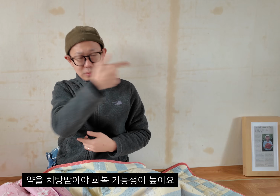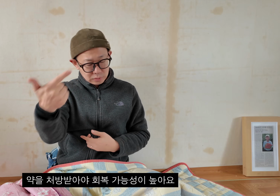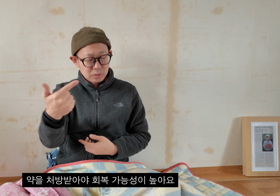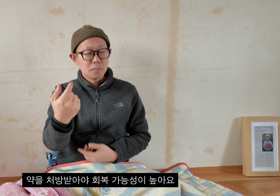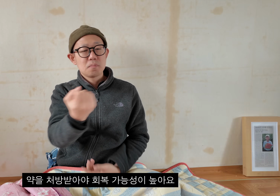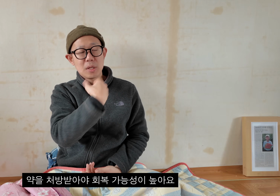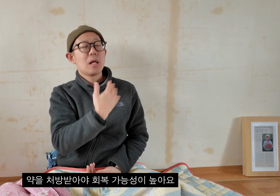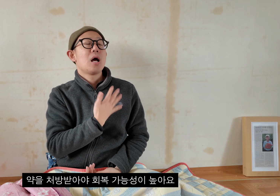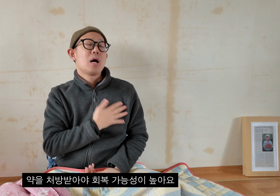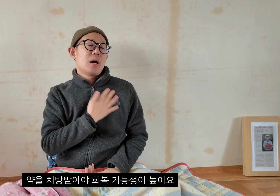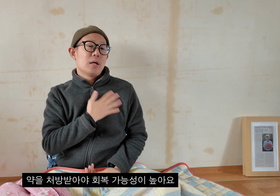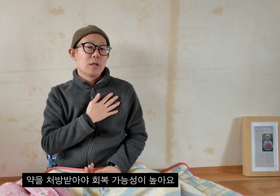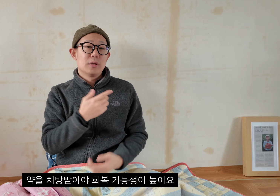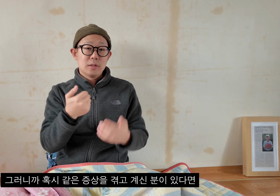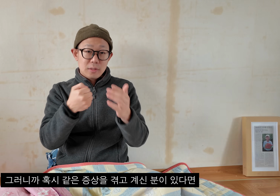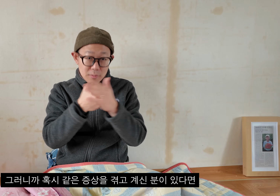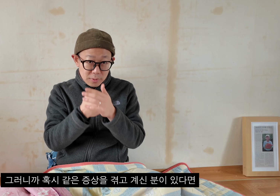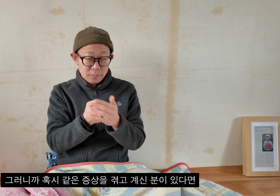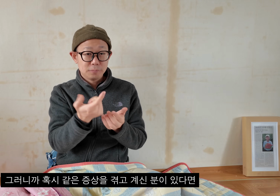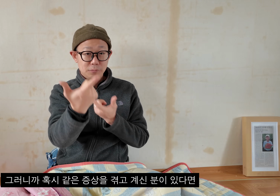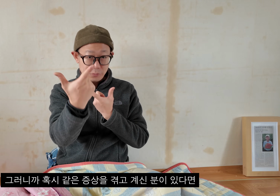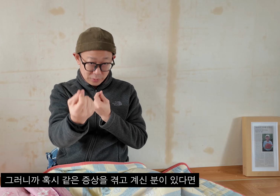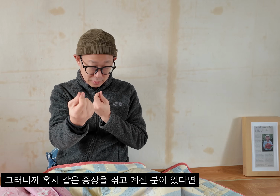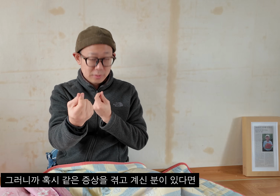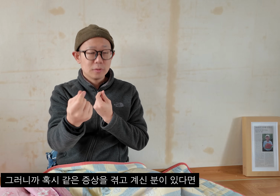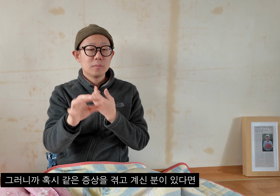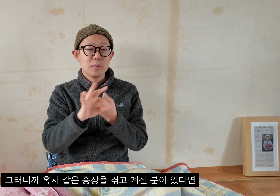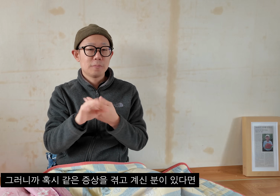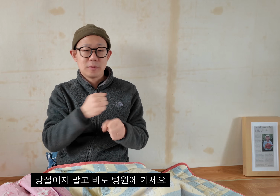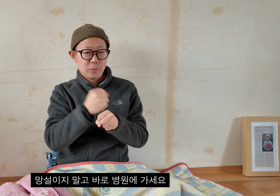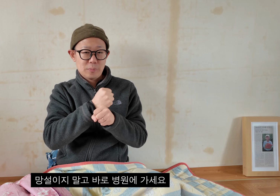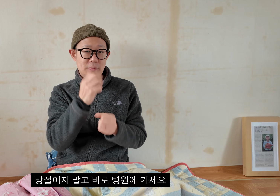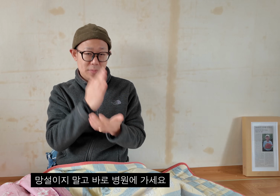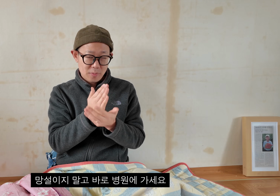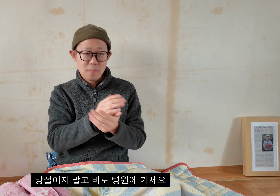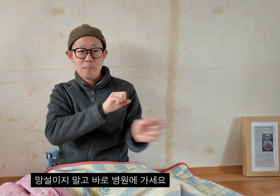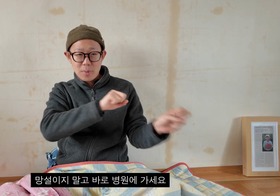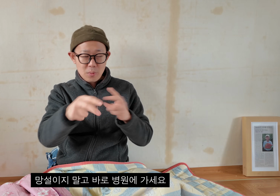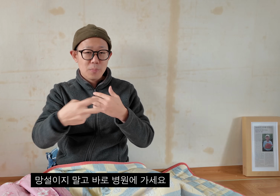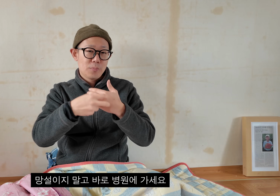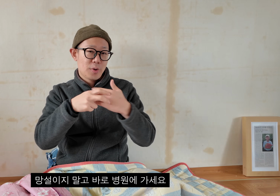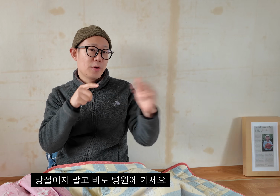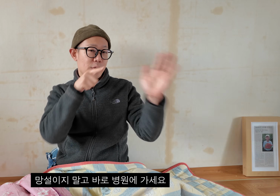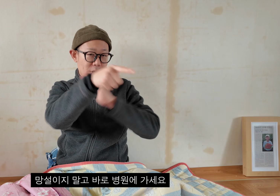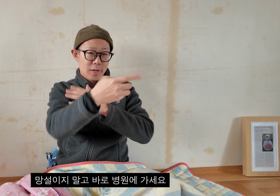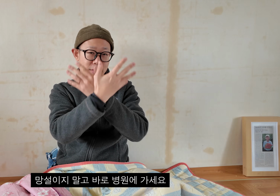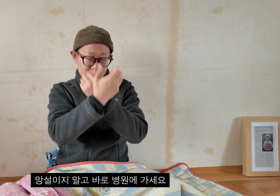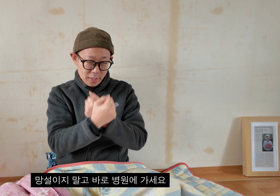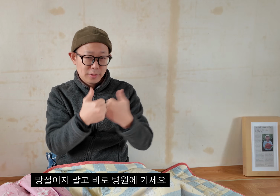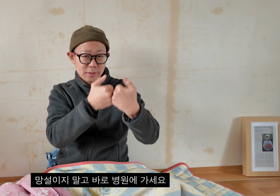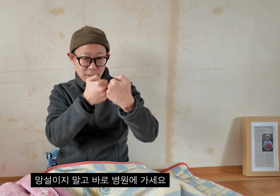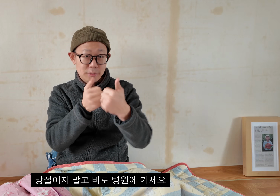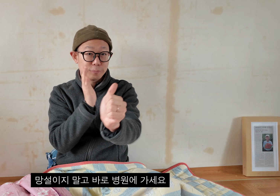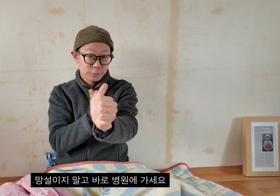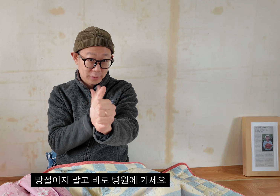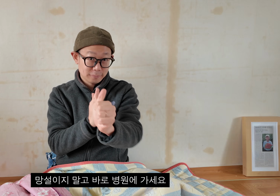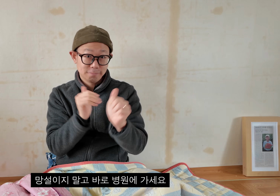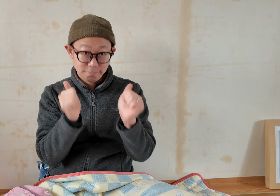that’s your best chance to recover. So if you ever face the same symptoms, don’t wait, don’t hesitate— go to the hospital right away.